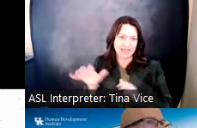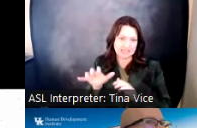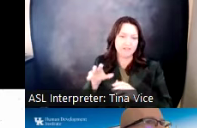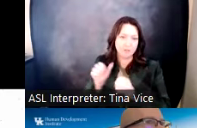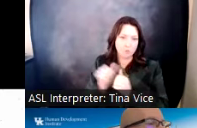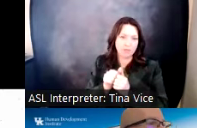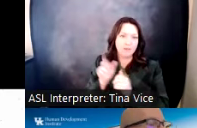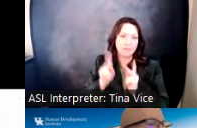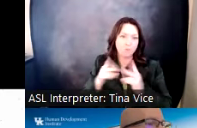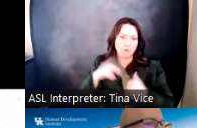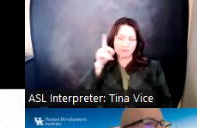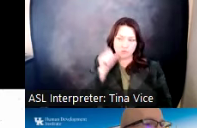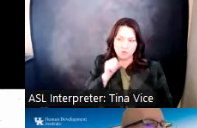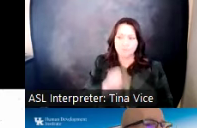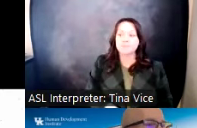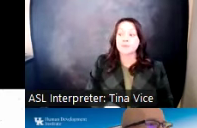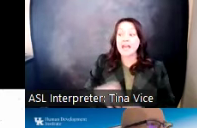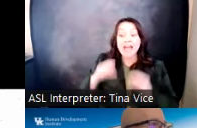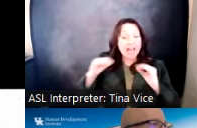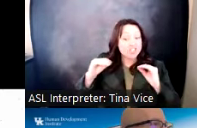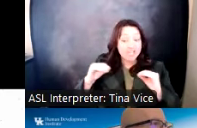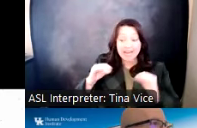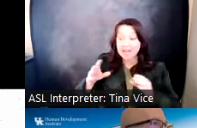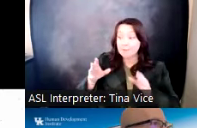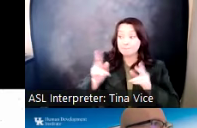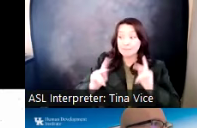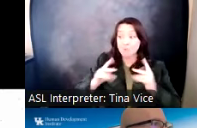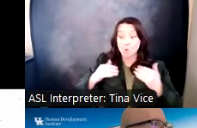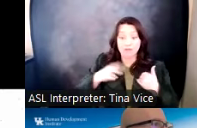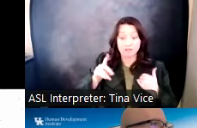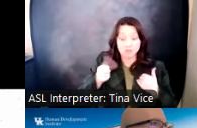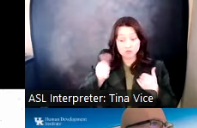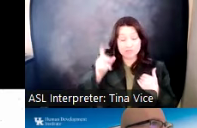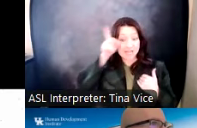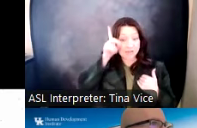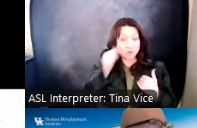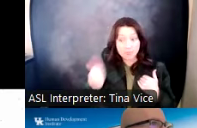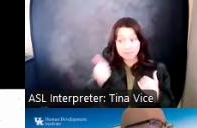individuals with Down syndrome themselves about what physical activity is, how to build uh routine physical